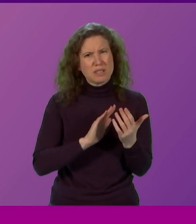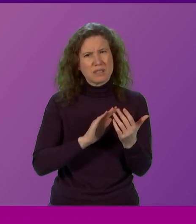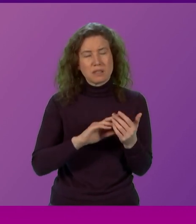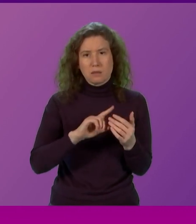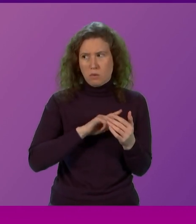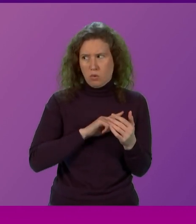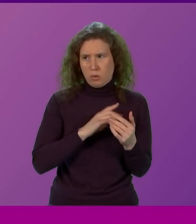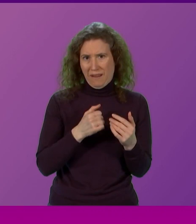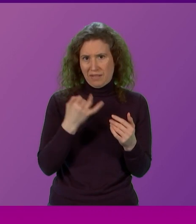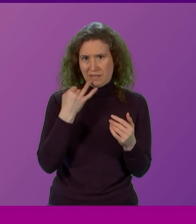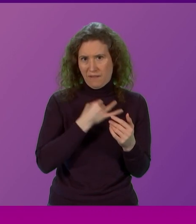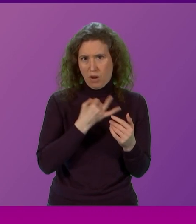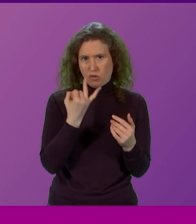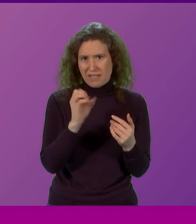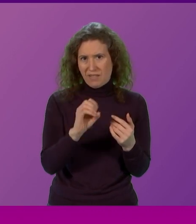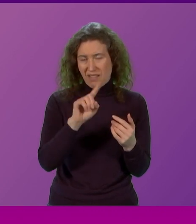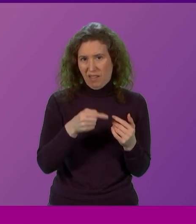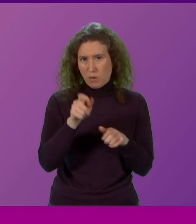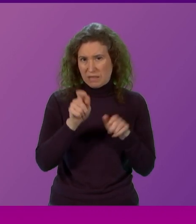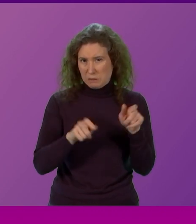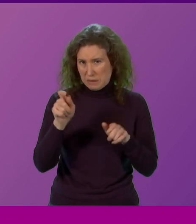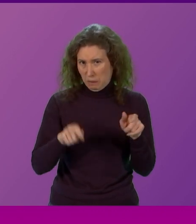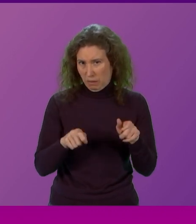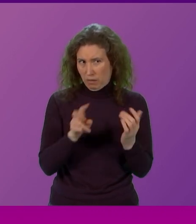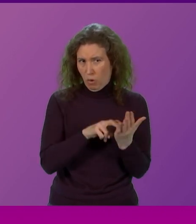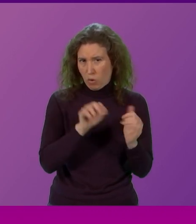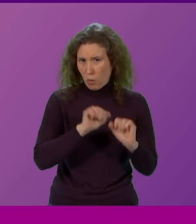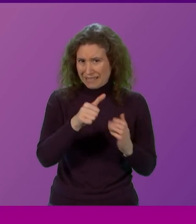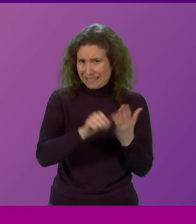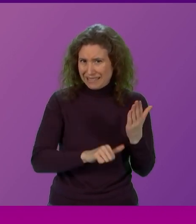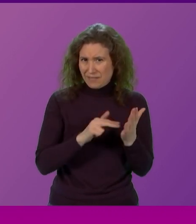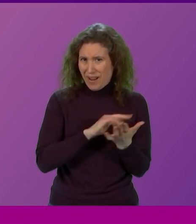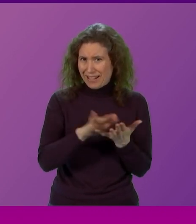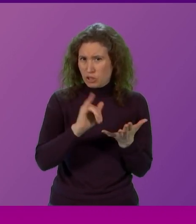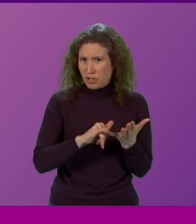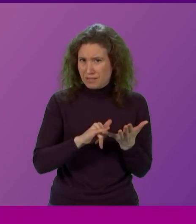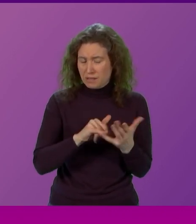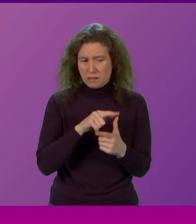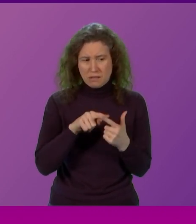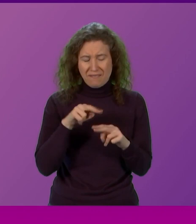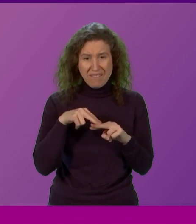We have 770,000 on an NHS waiting list, we have families struggling to put food on the